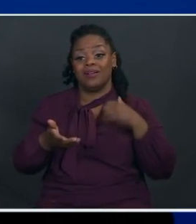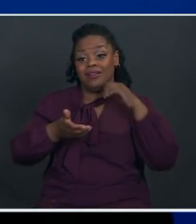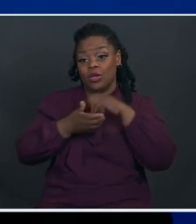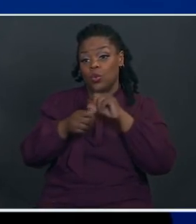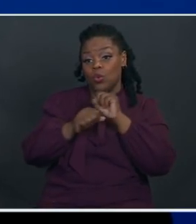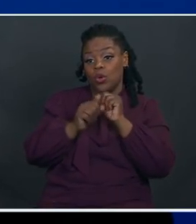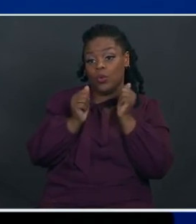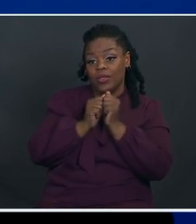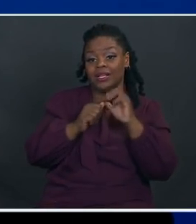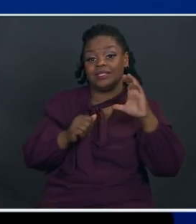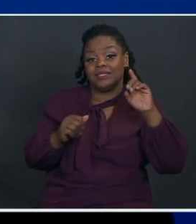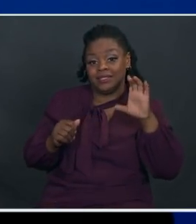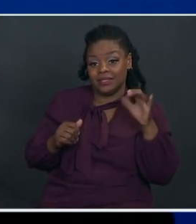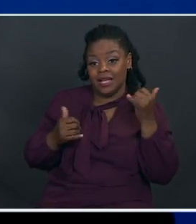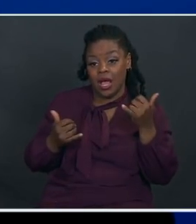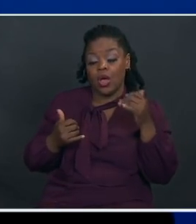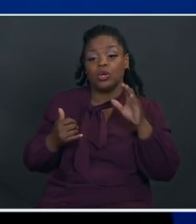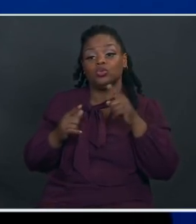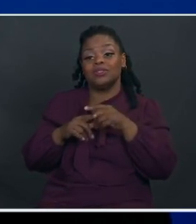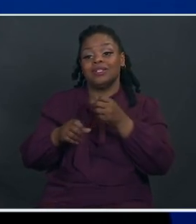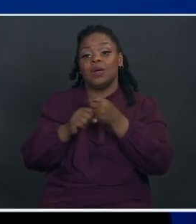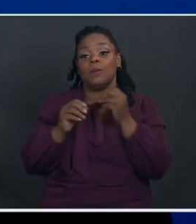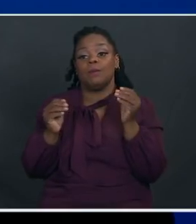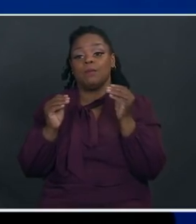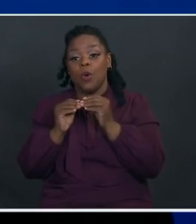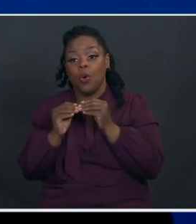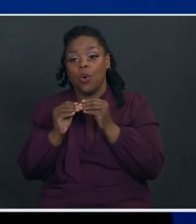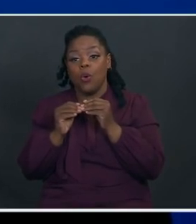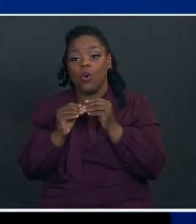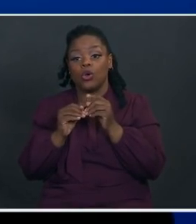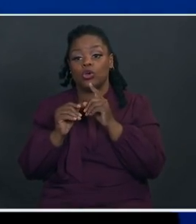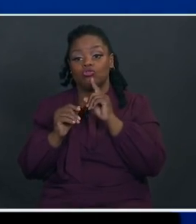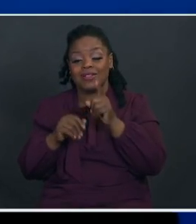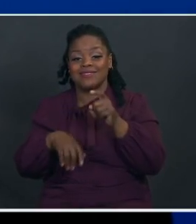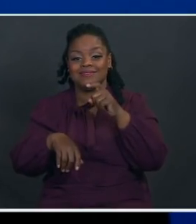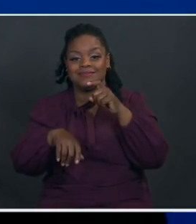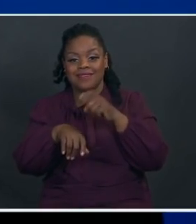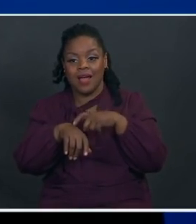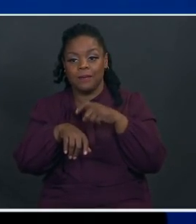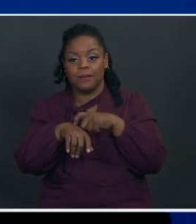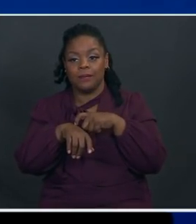and getting more real time sequence genomic surveillance,